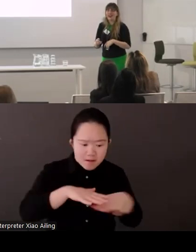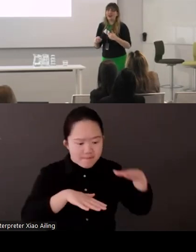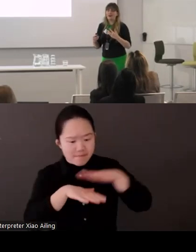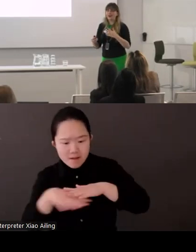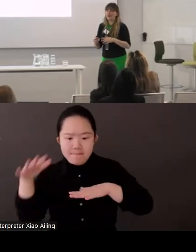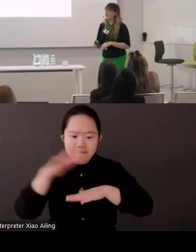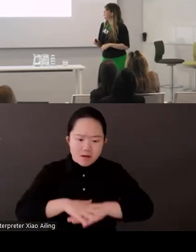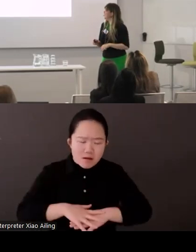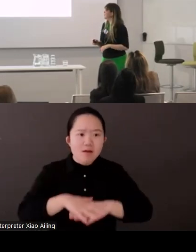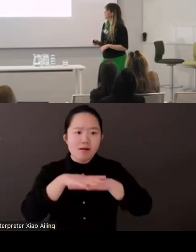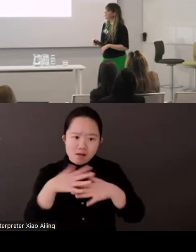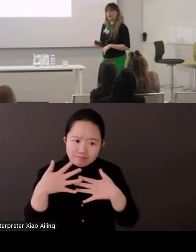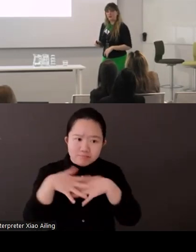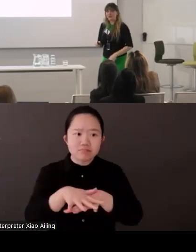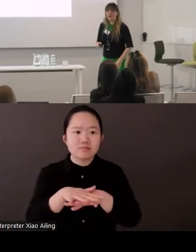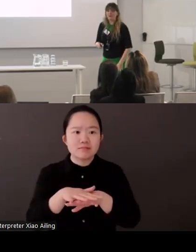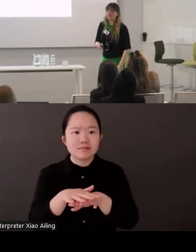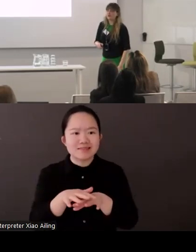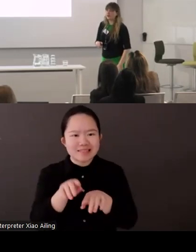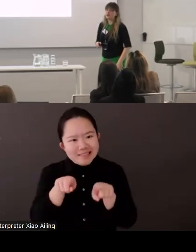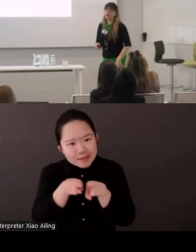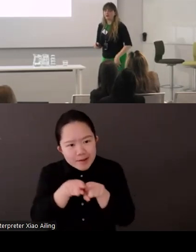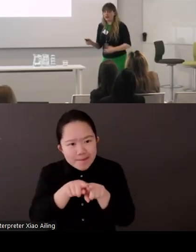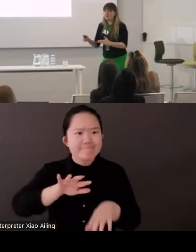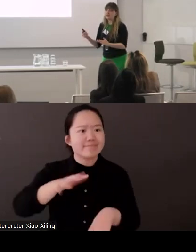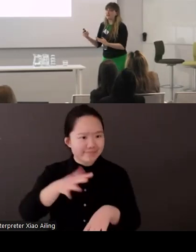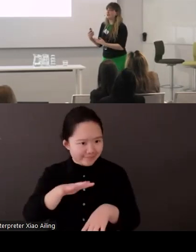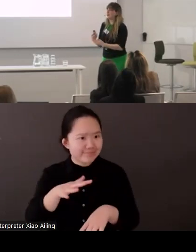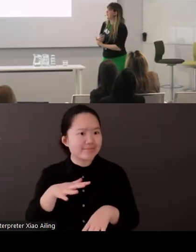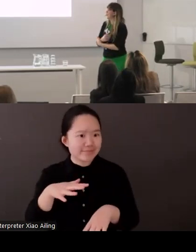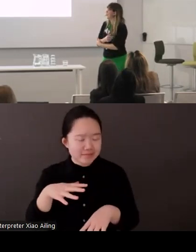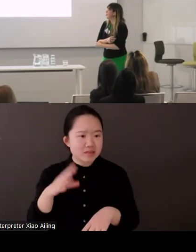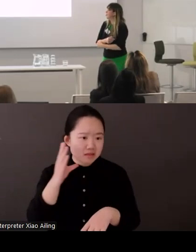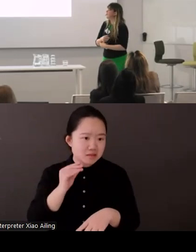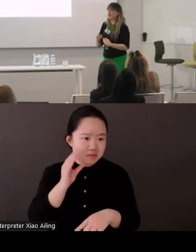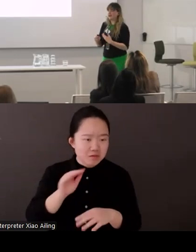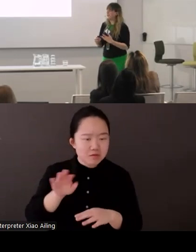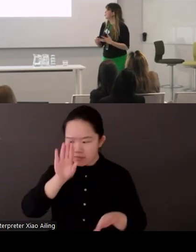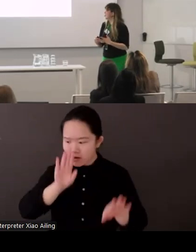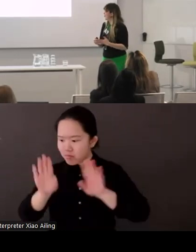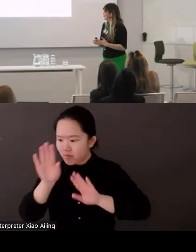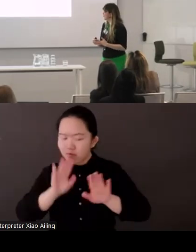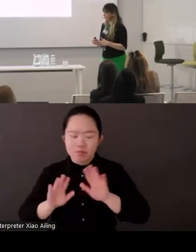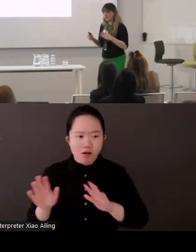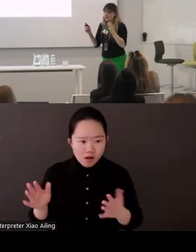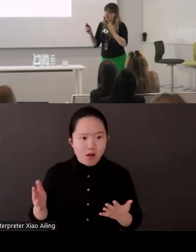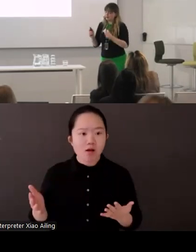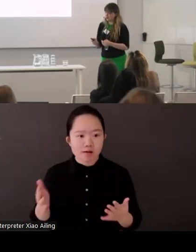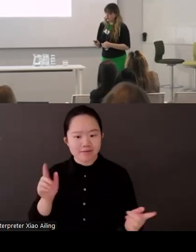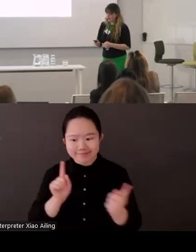and we have experienced some of the same thoughts about yet being different and people wanting to and to kind of fix you.